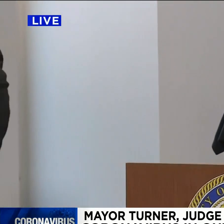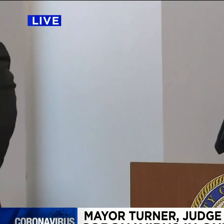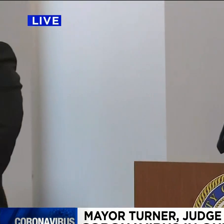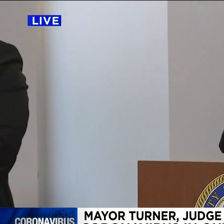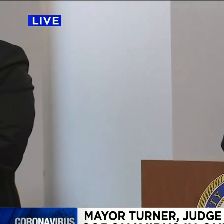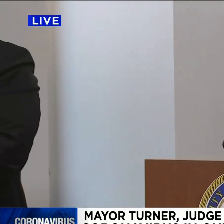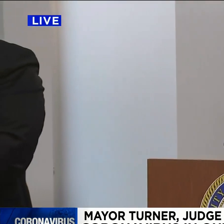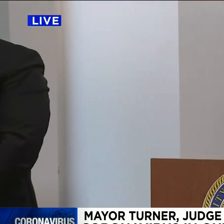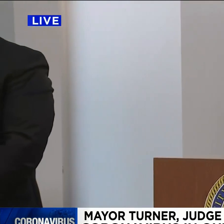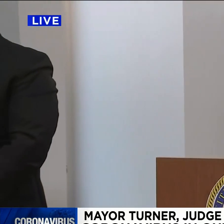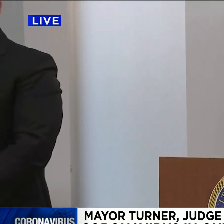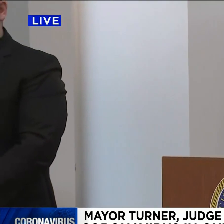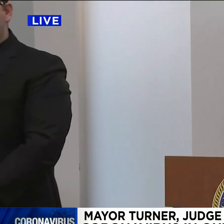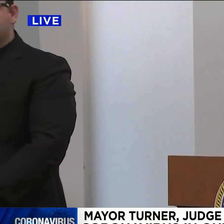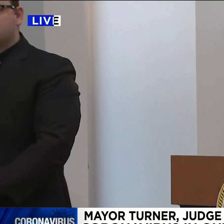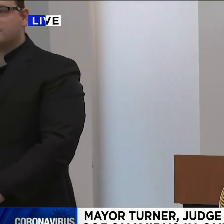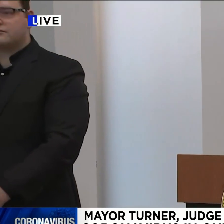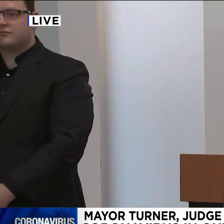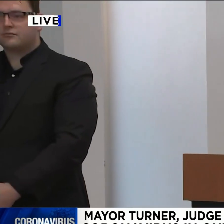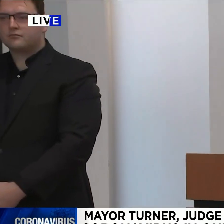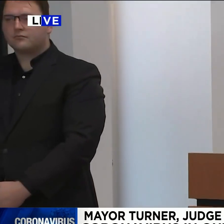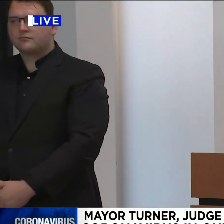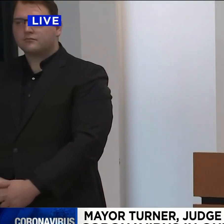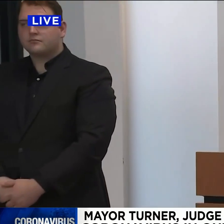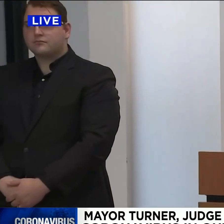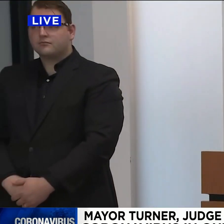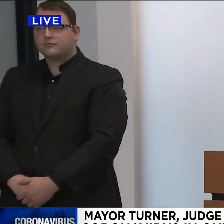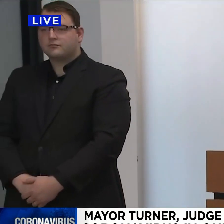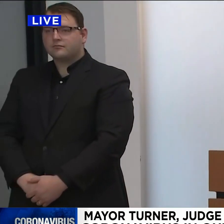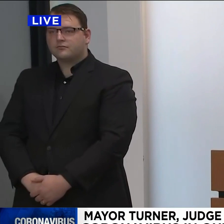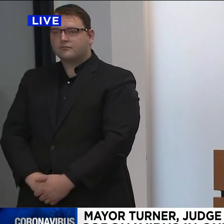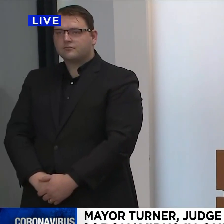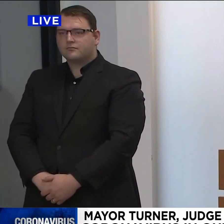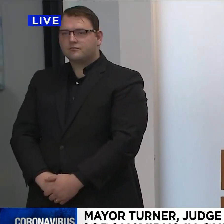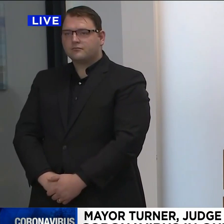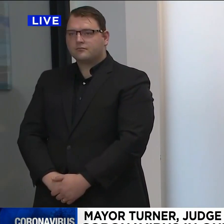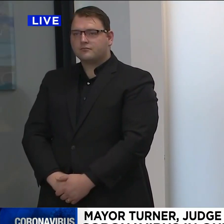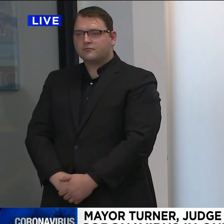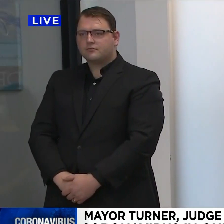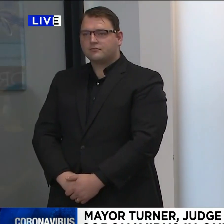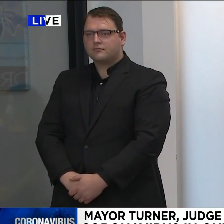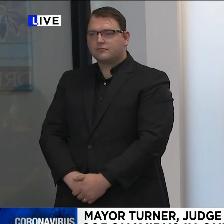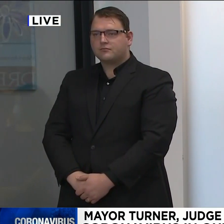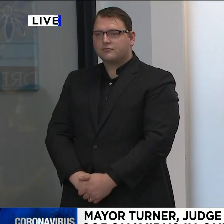area to set up a system. So that homeless a system. So that homeless folks can access emergency folks can access emergency housing. She says right the way housing. She says right the way the system is set up this is a the system is set up this is a new program they can